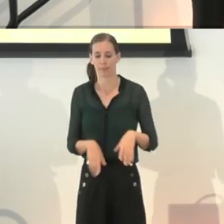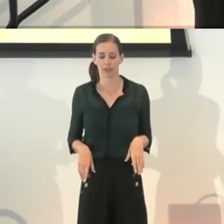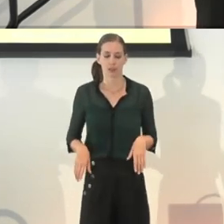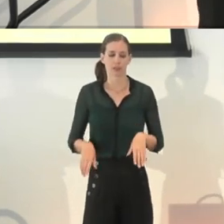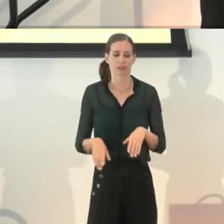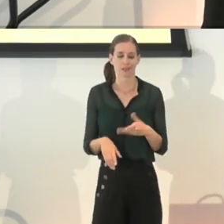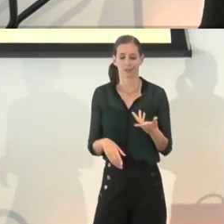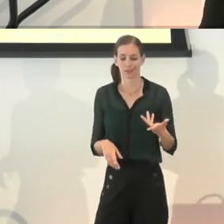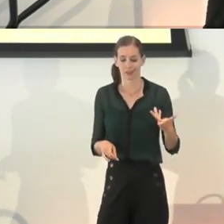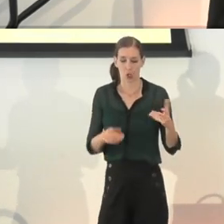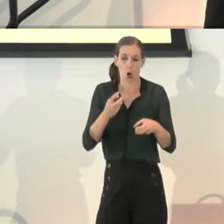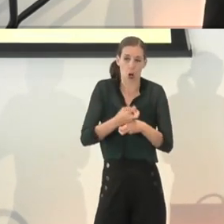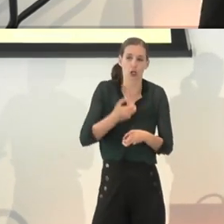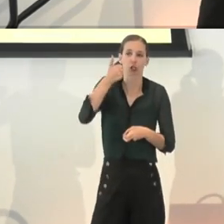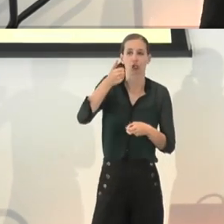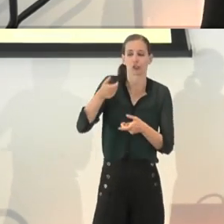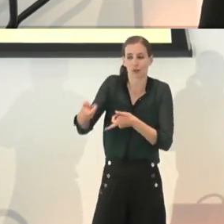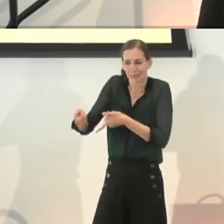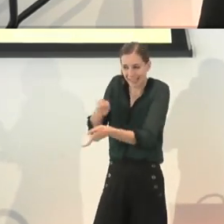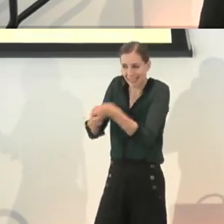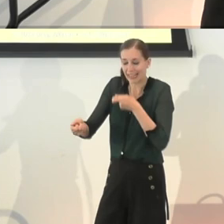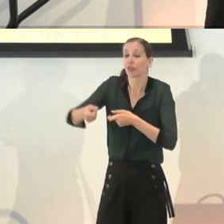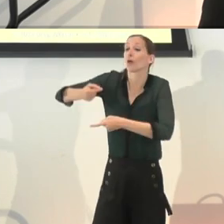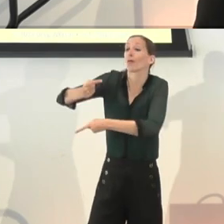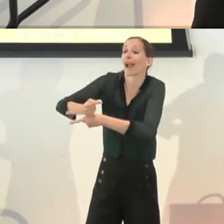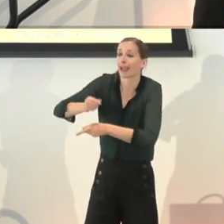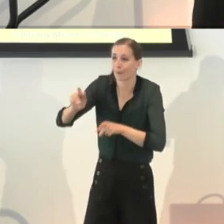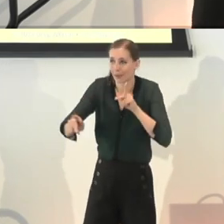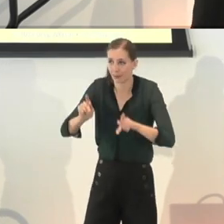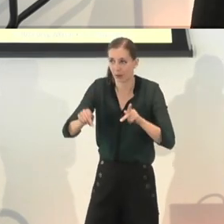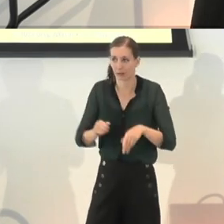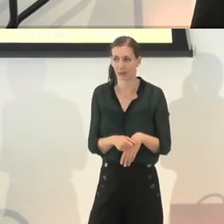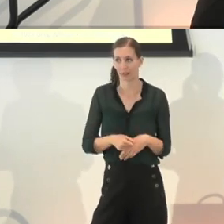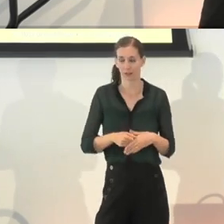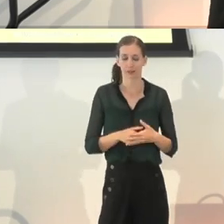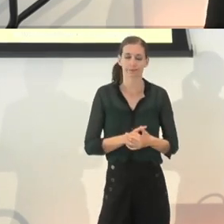so it is a struggle for researchers. In the researchers want to do that. They